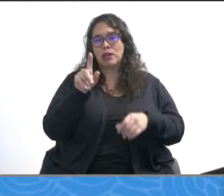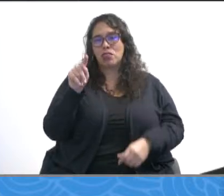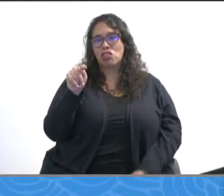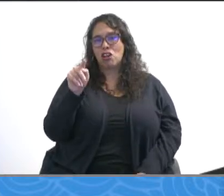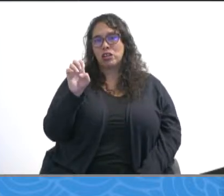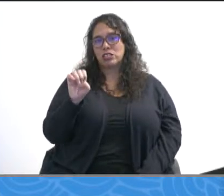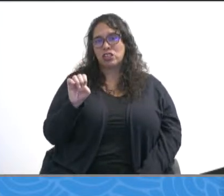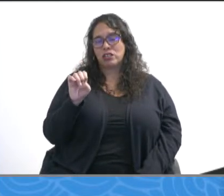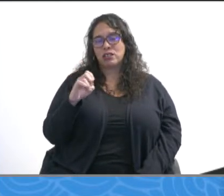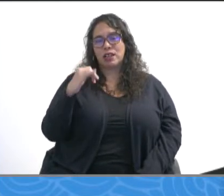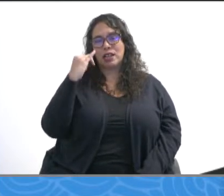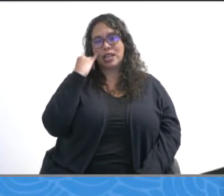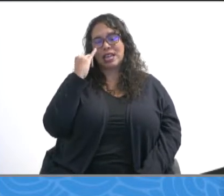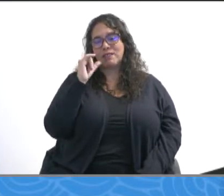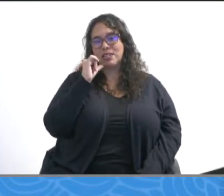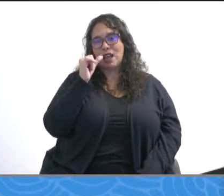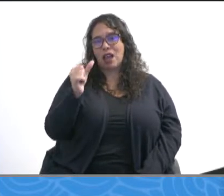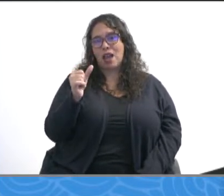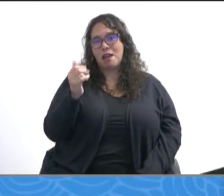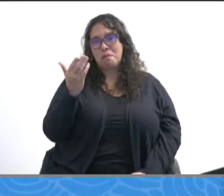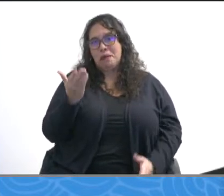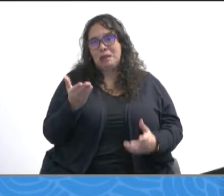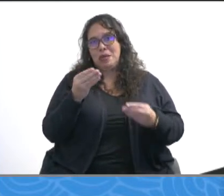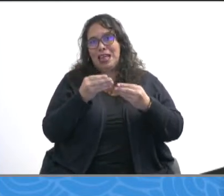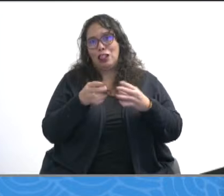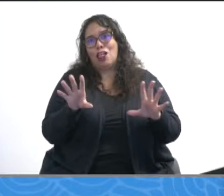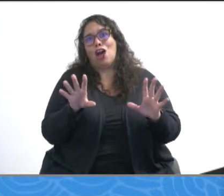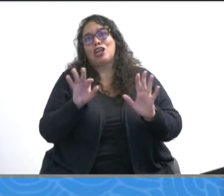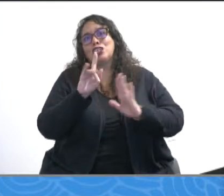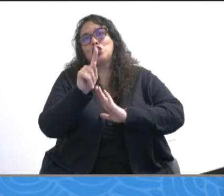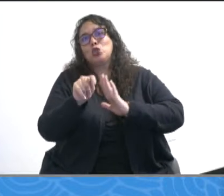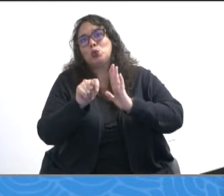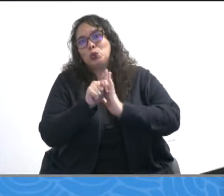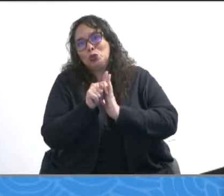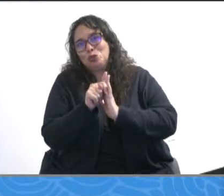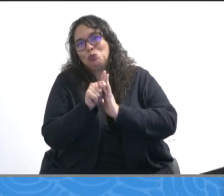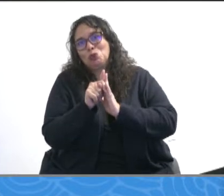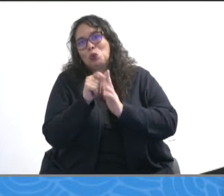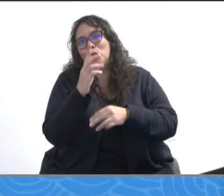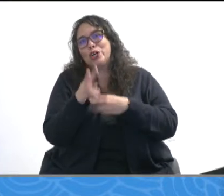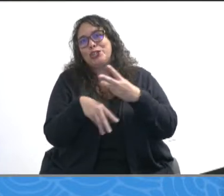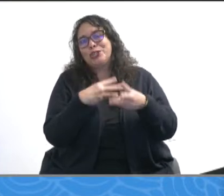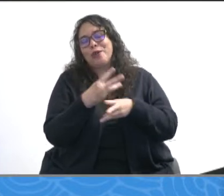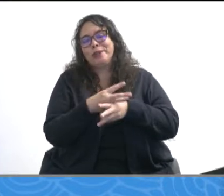If not, you may just get lost in YouTube world, so you'll wanna make sure that you either hit escape